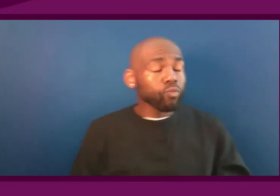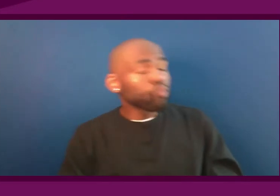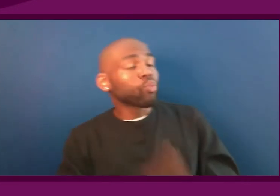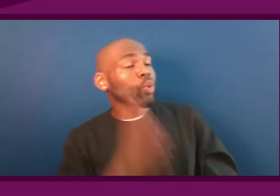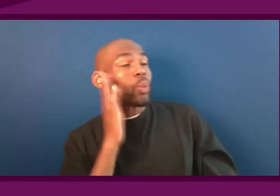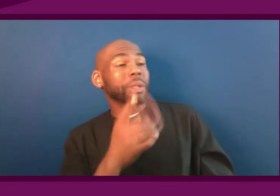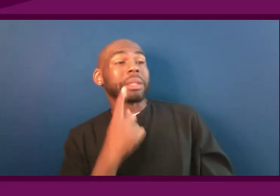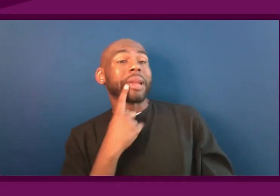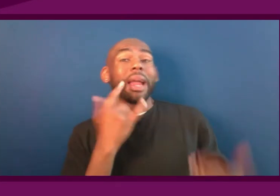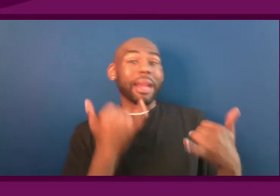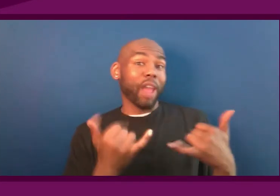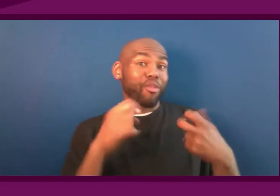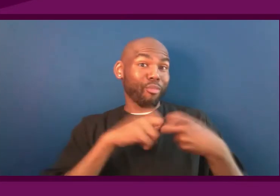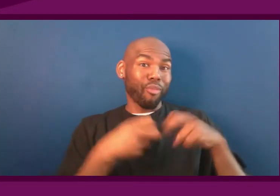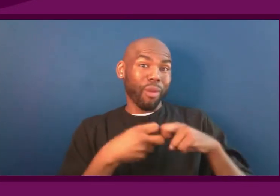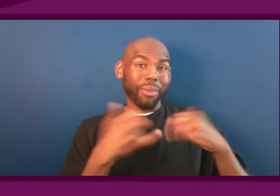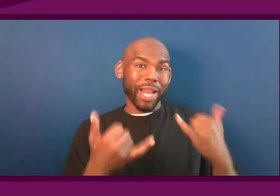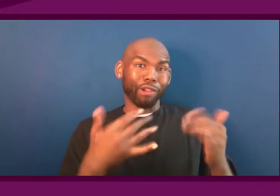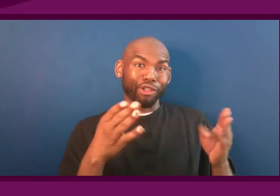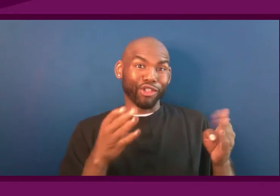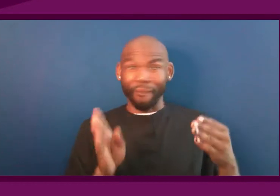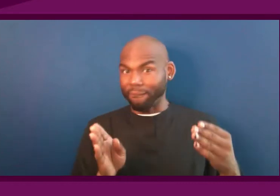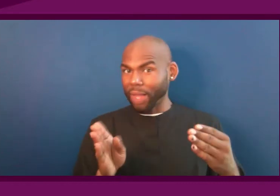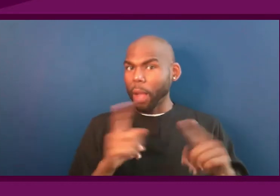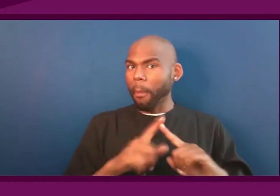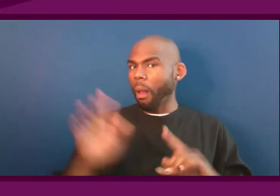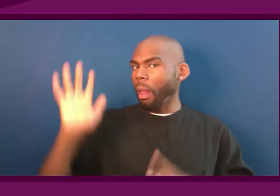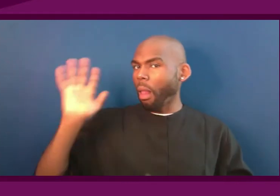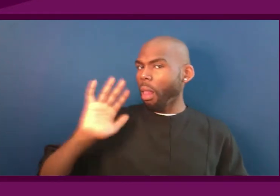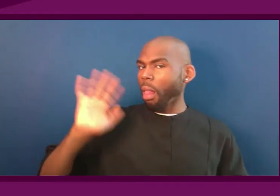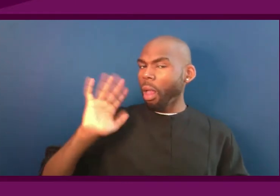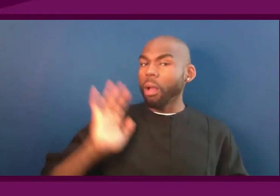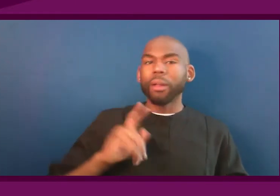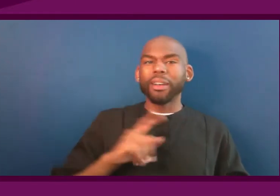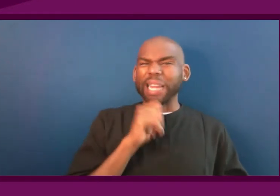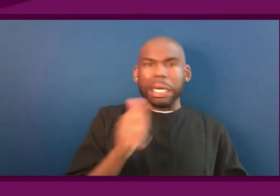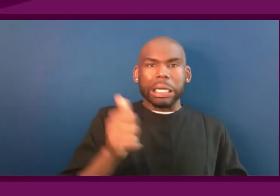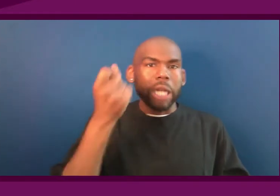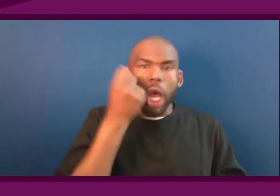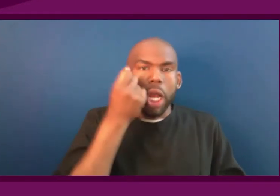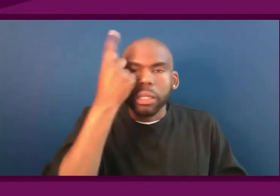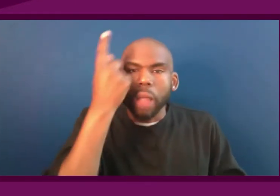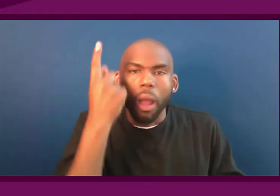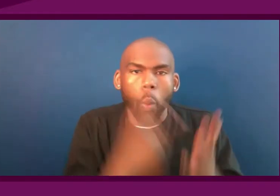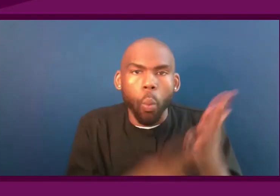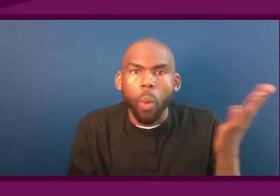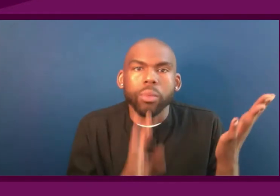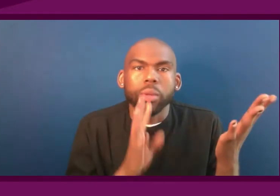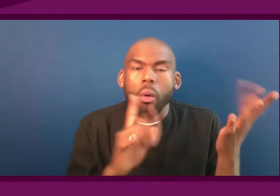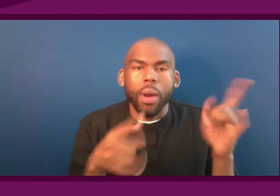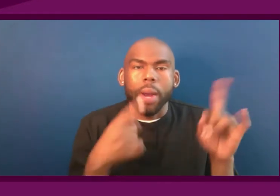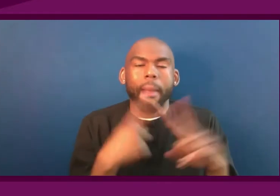And so, but now what I see happening, and also we were seeing a lot, and this was happening mainly